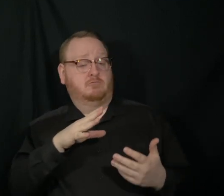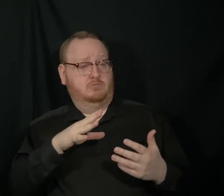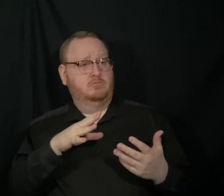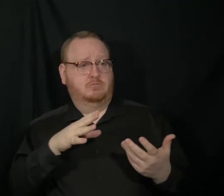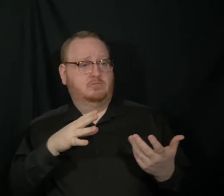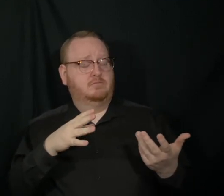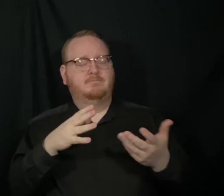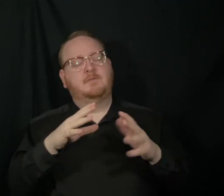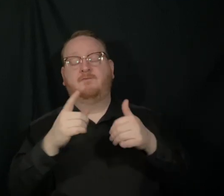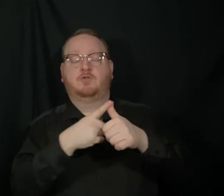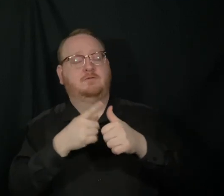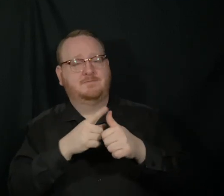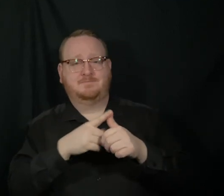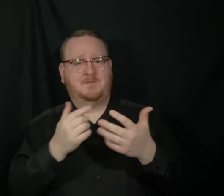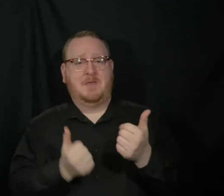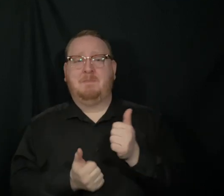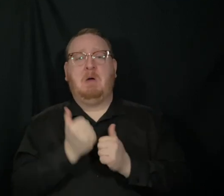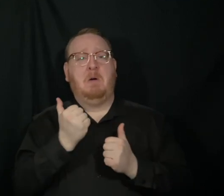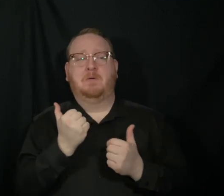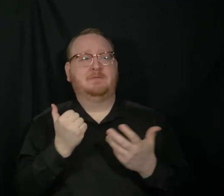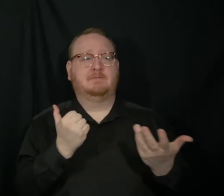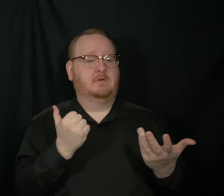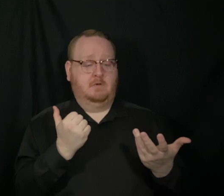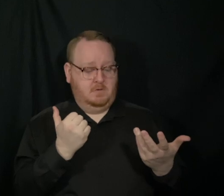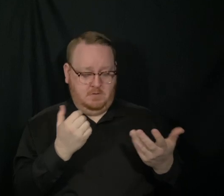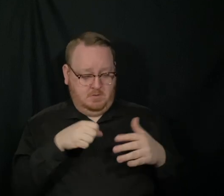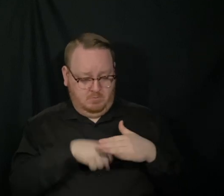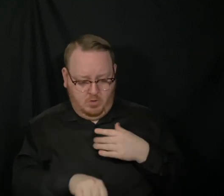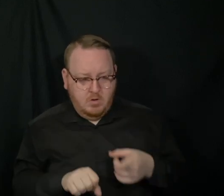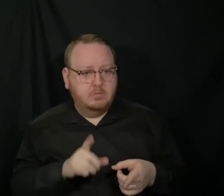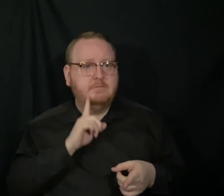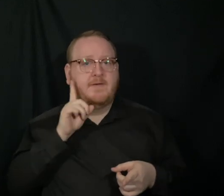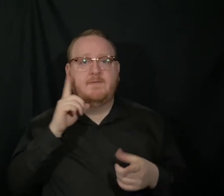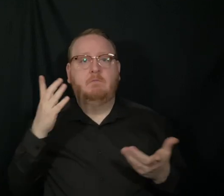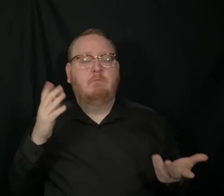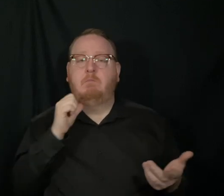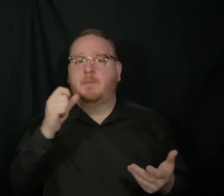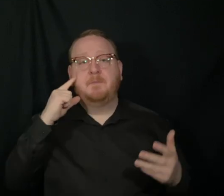going to have deaf children. And you know, newborn screening or